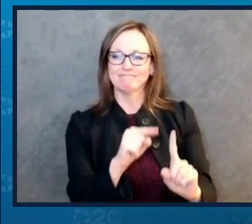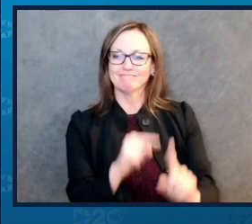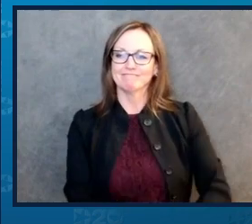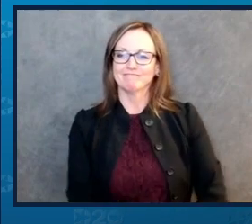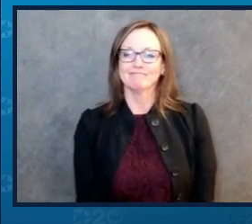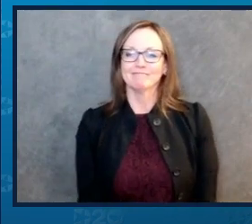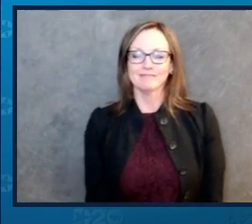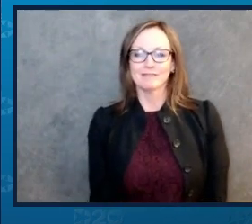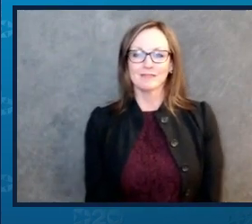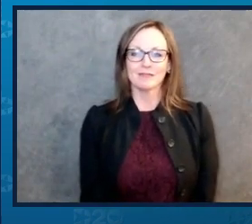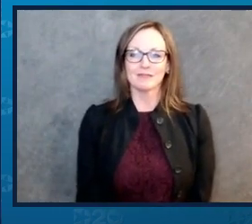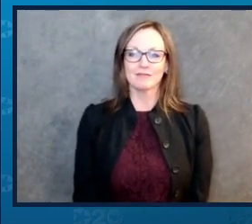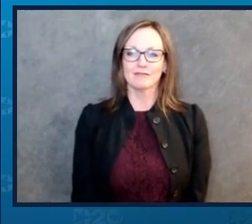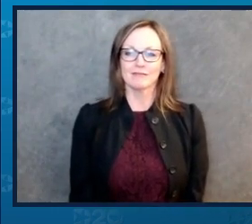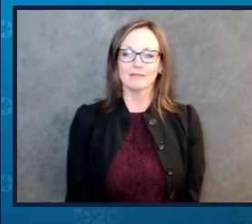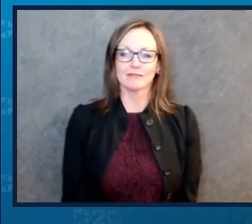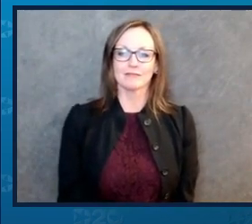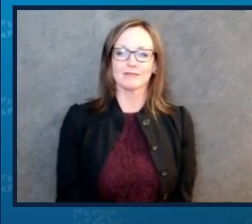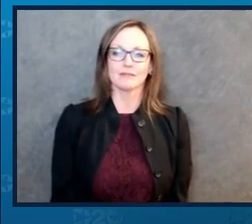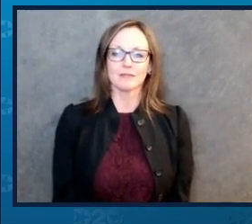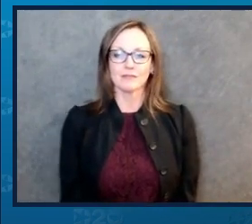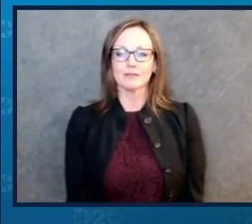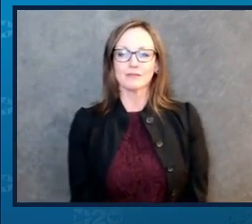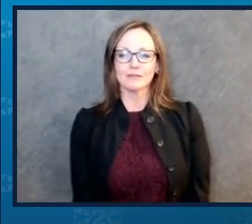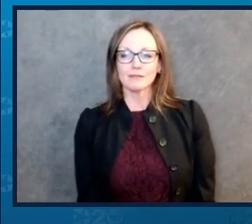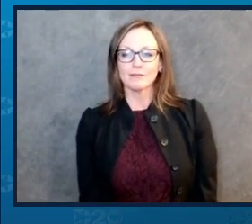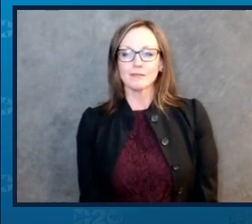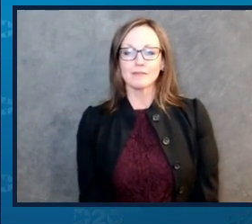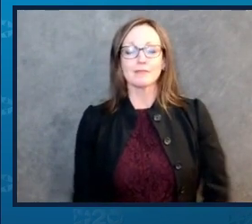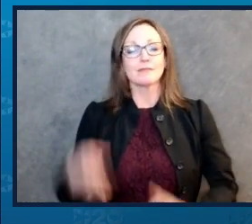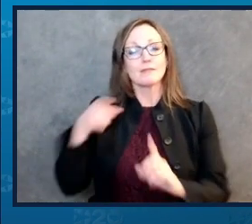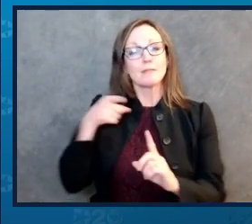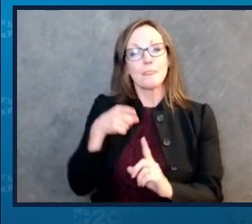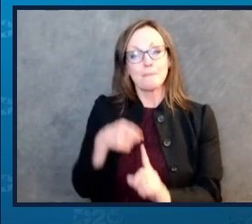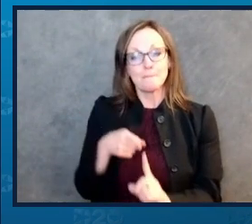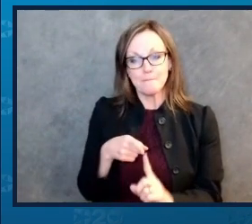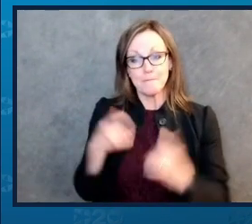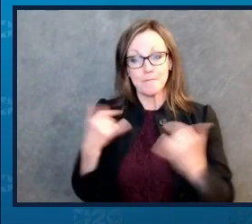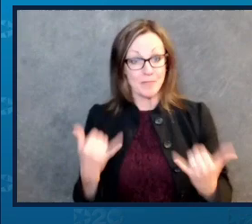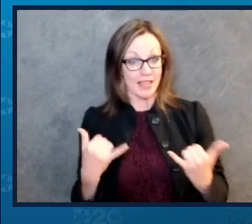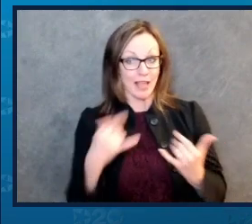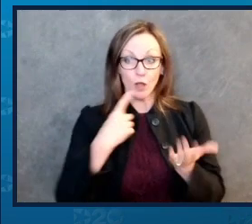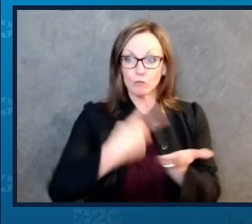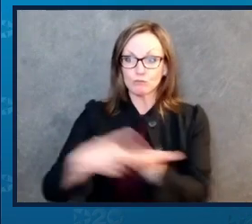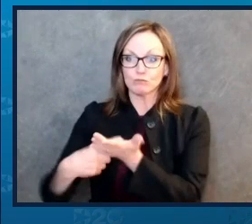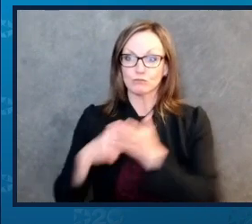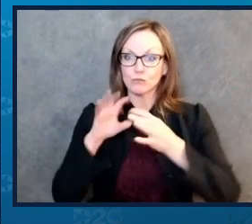BEHIND EVERY BUSINESS THERE IS A STORY. SMALL BUSINESS ARE BEARING THE ECONOMIC BRUNT OF THE